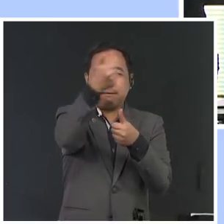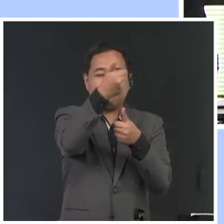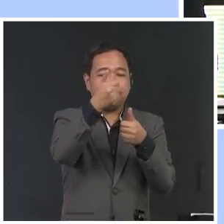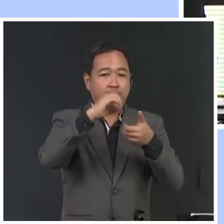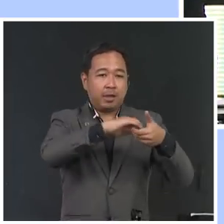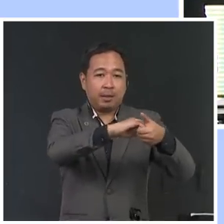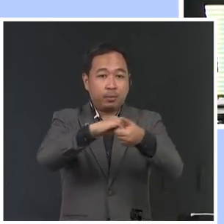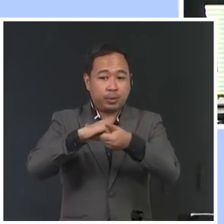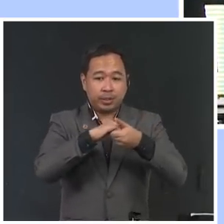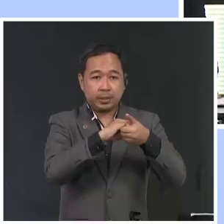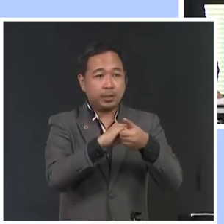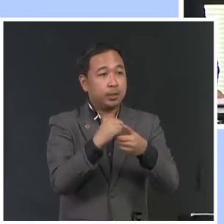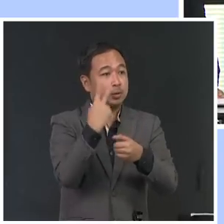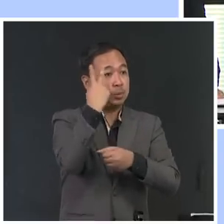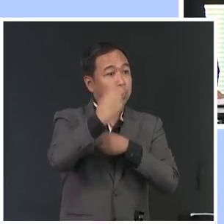Federation of the Deaf, we adopted this bio. Next slide.